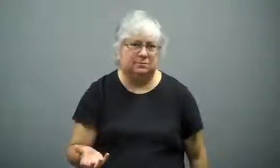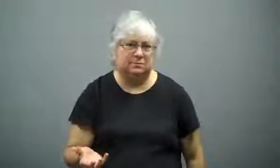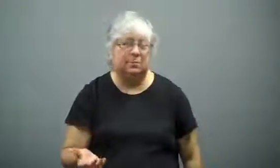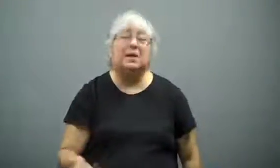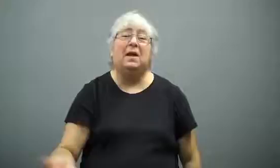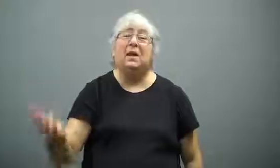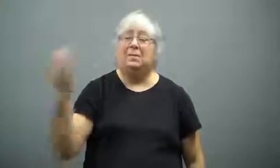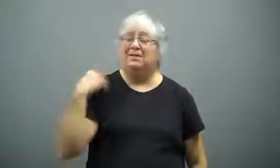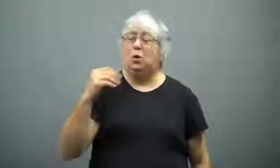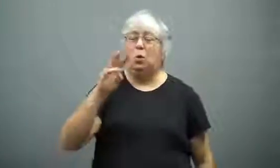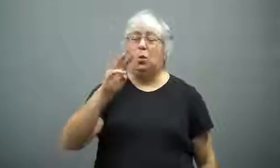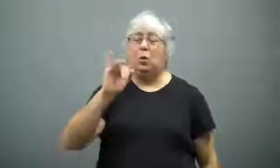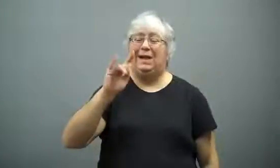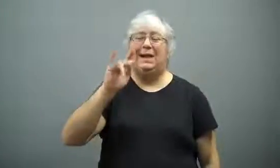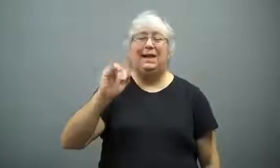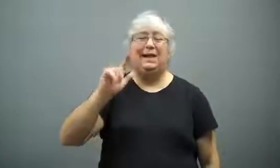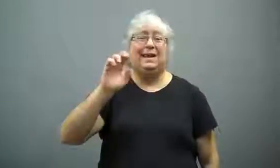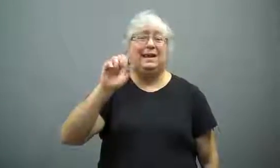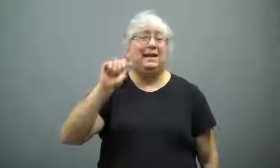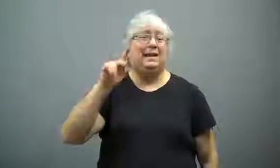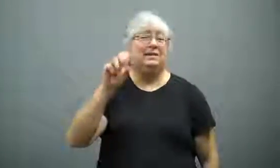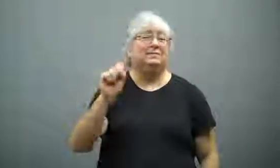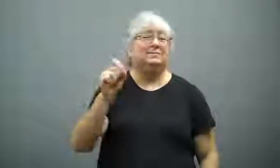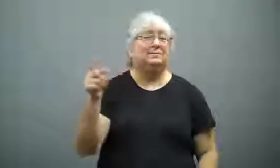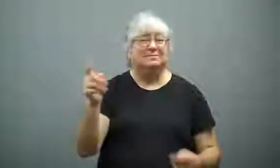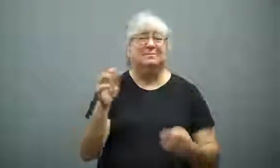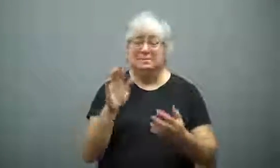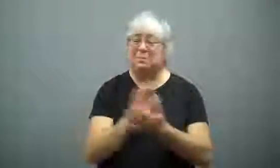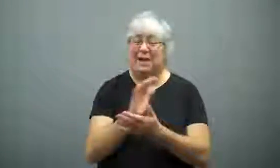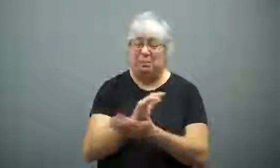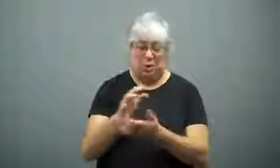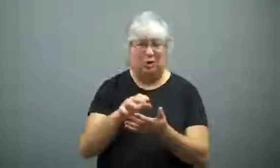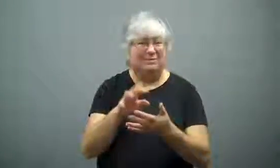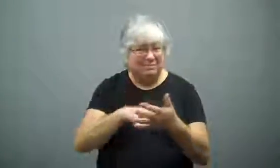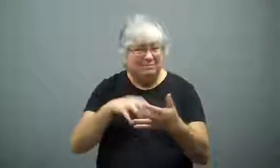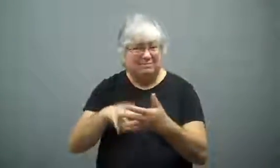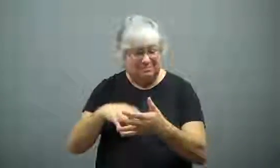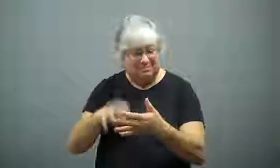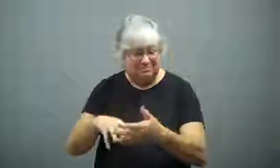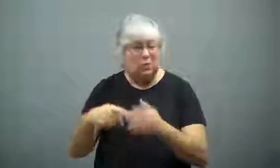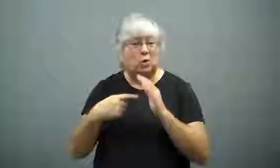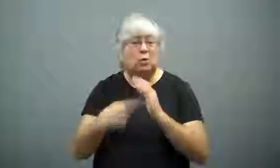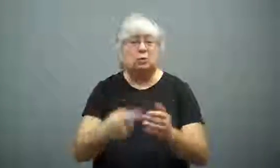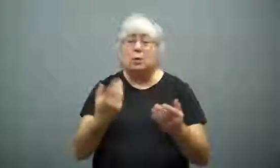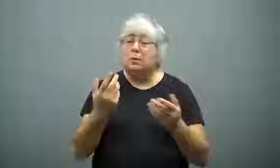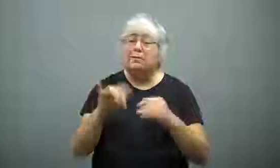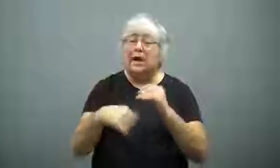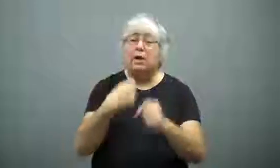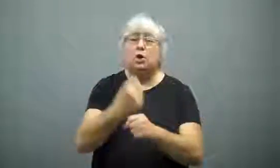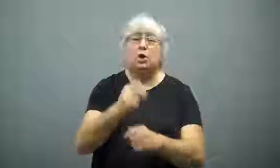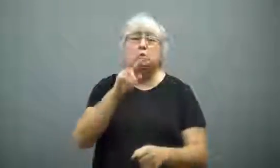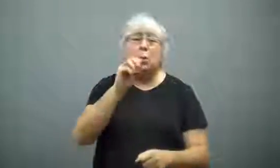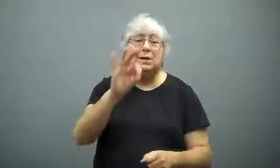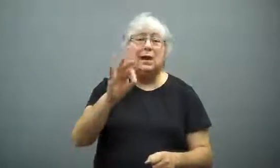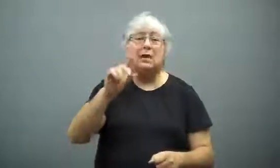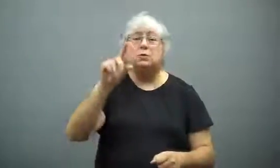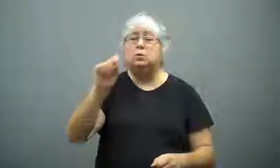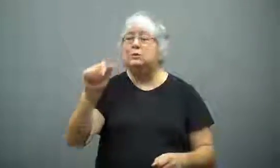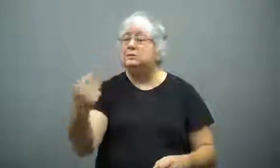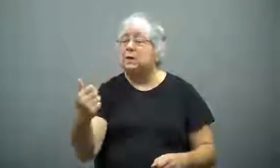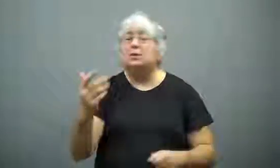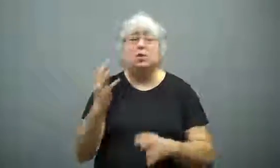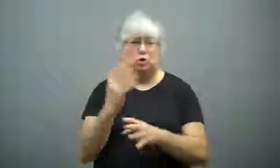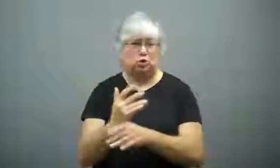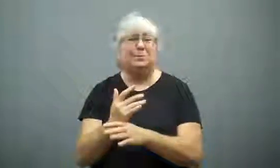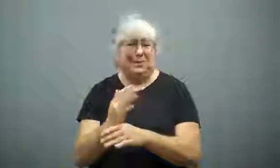A Wikileaks document showed in 2009 and 2010,